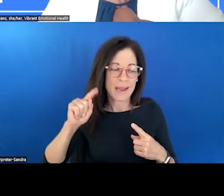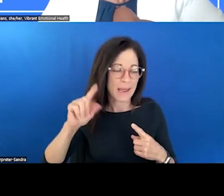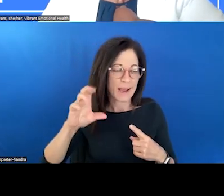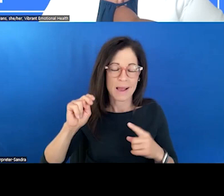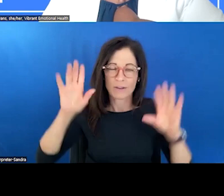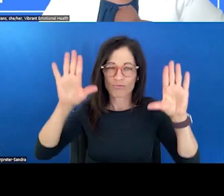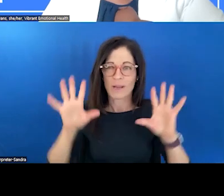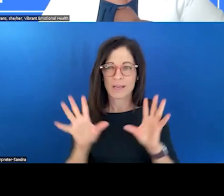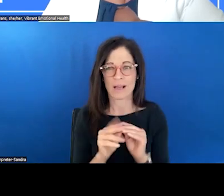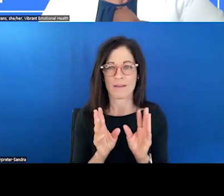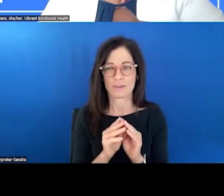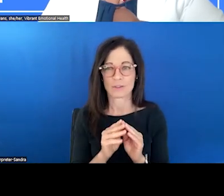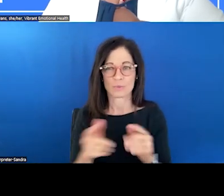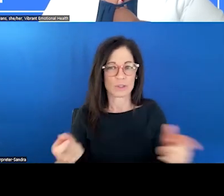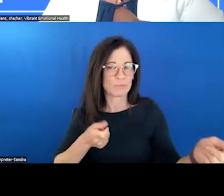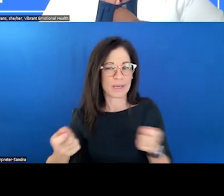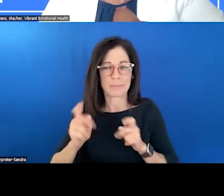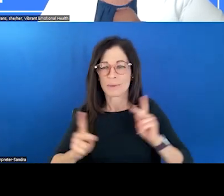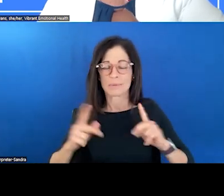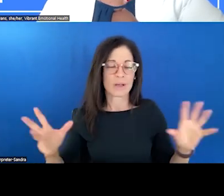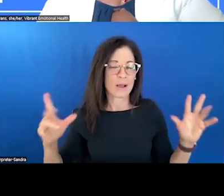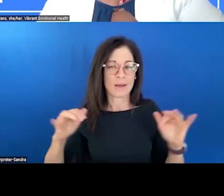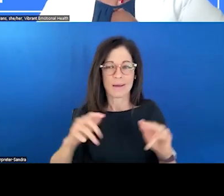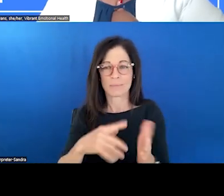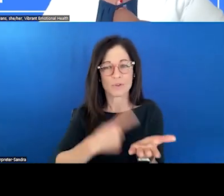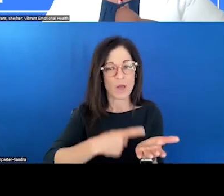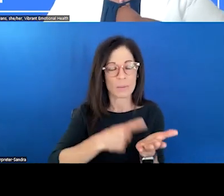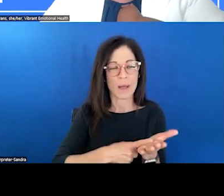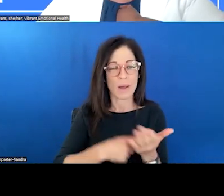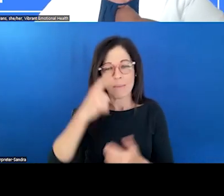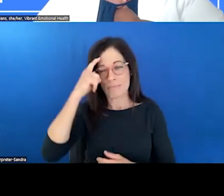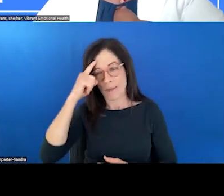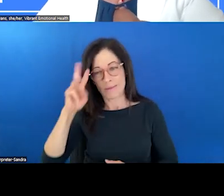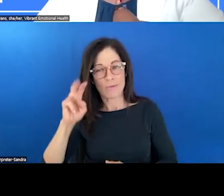BRING FOLKS TOGETHER TO TALK ABOUT WELL-BEING AND SUICIDE PREVENTION